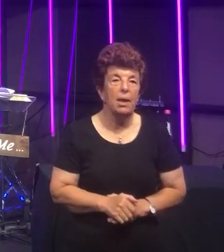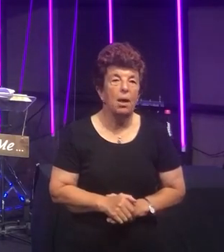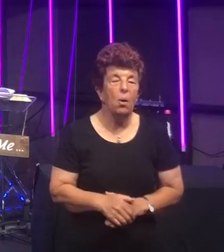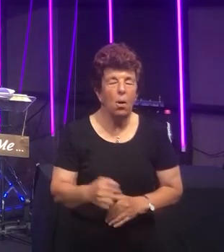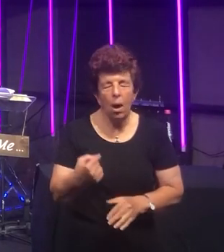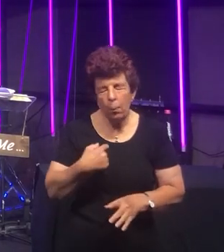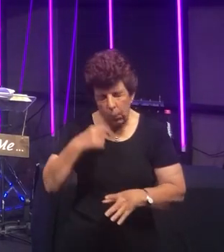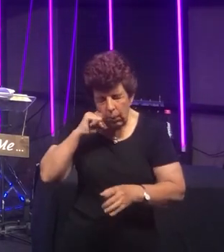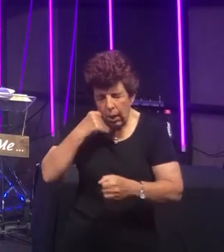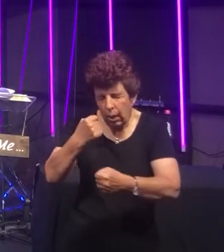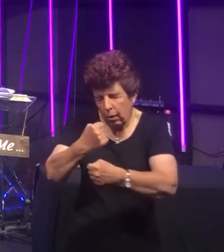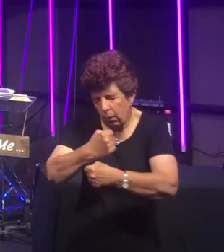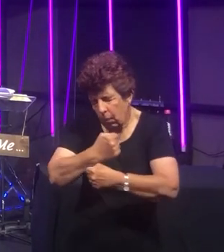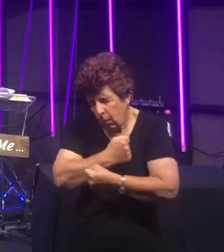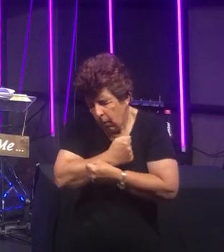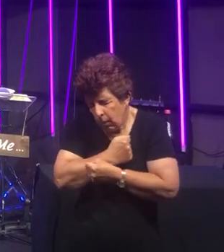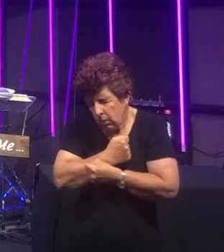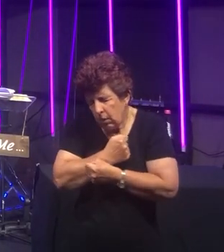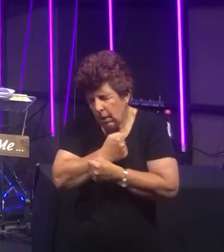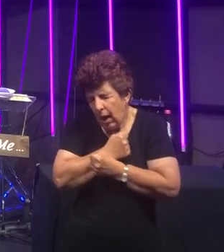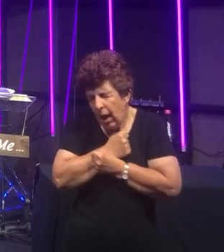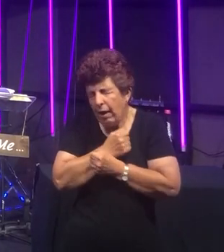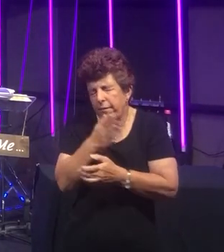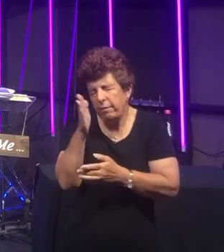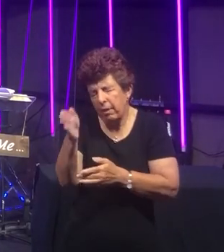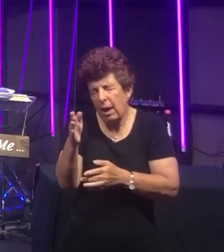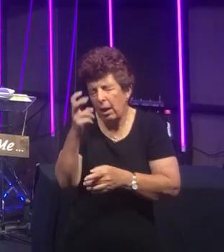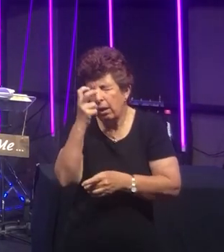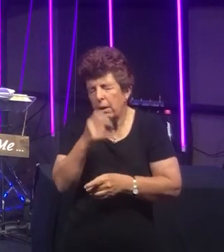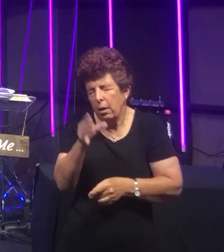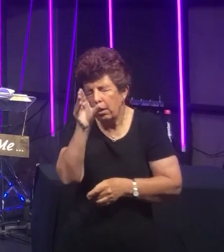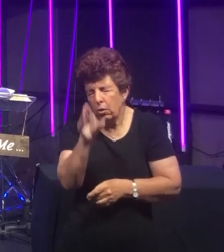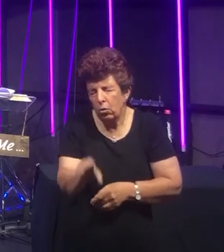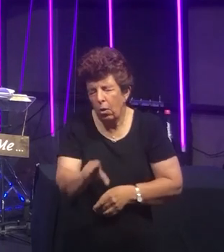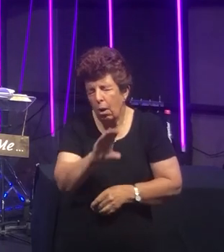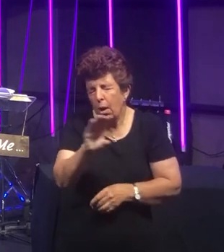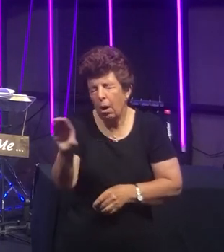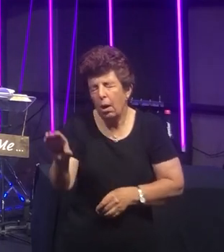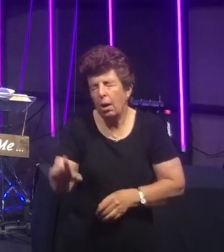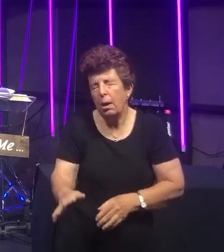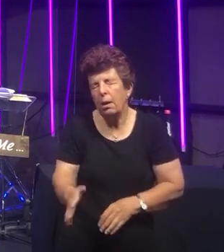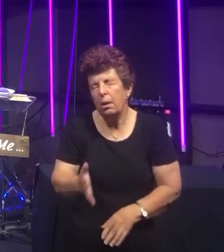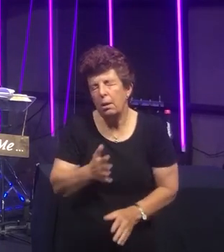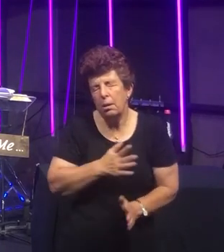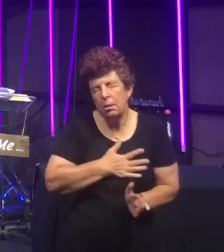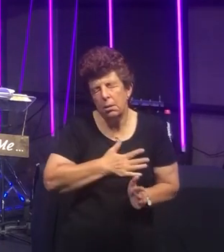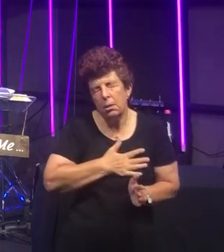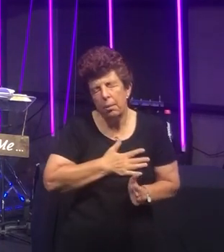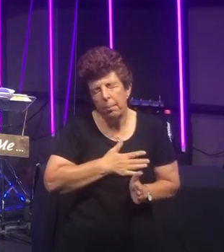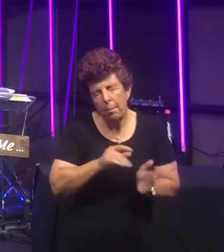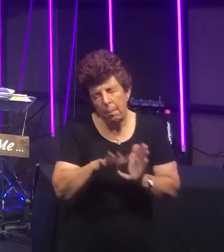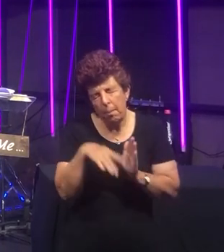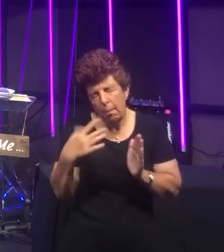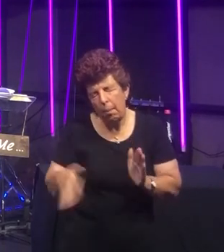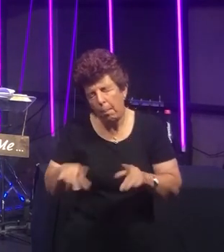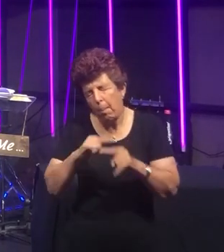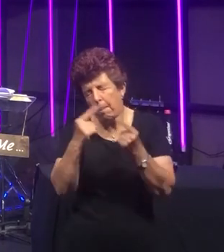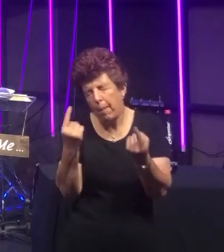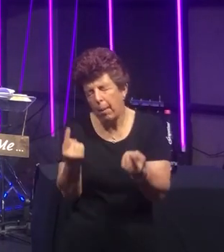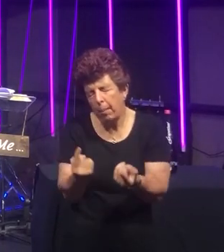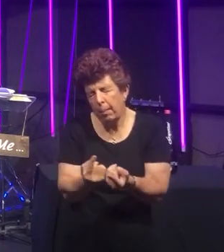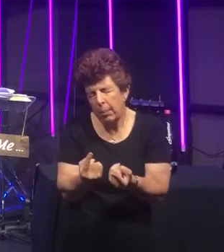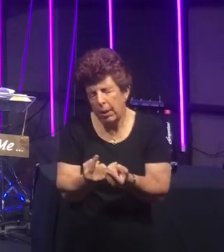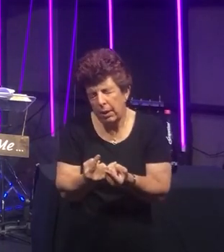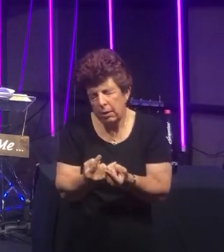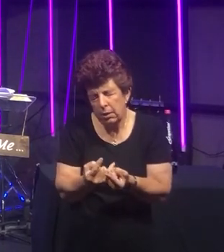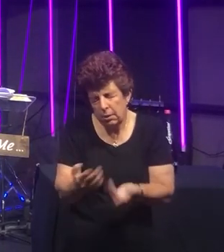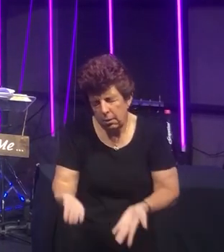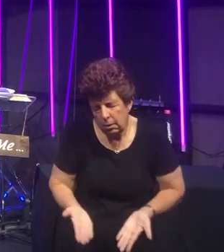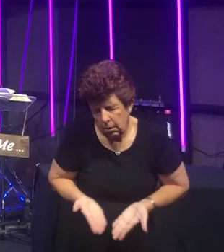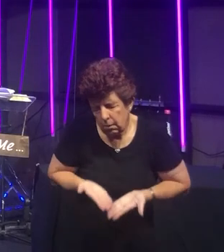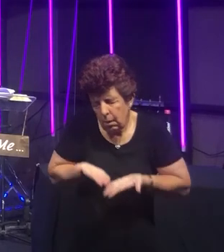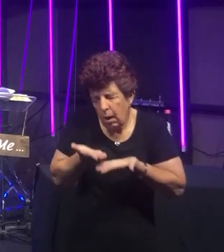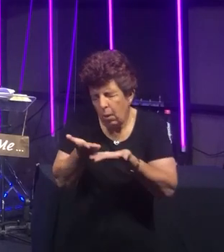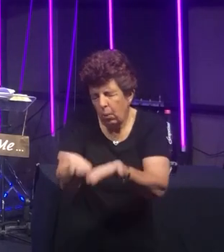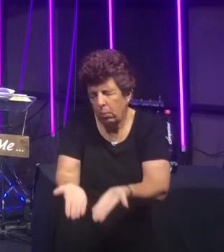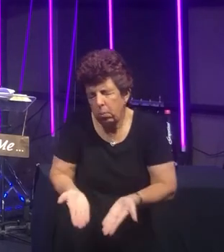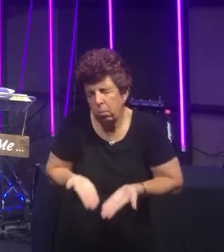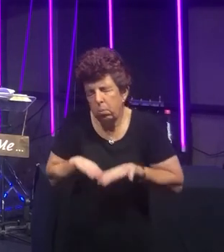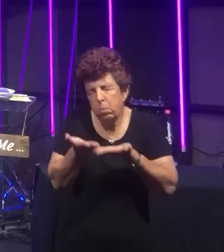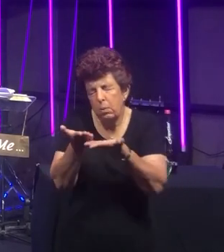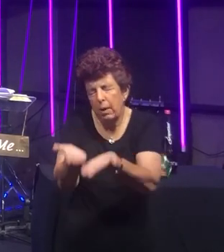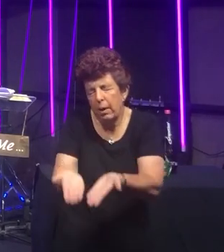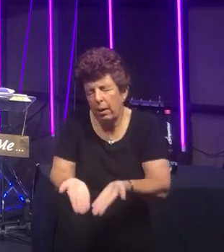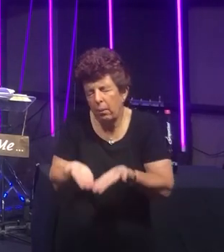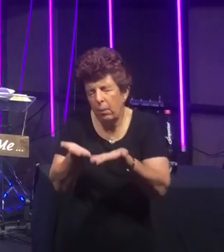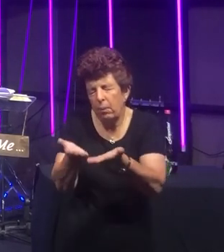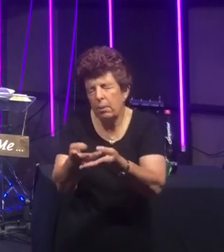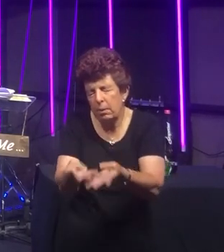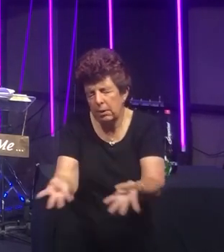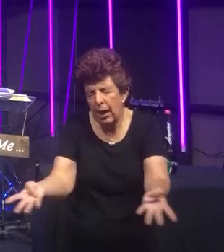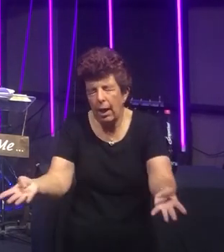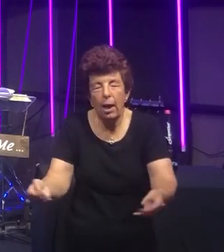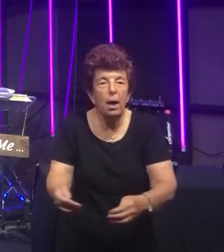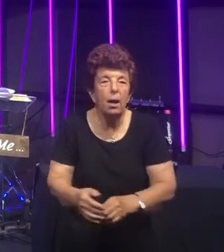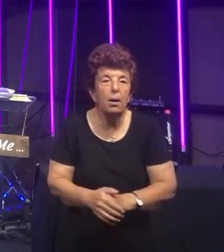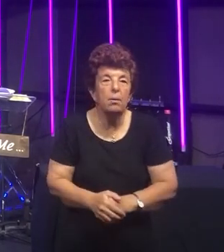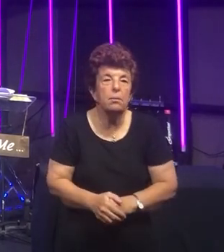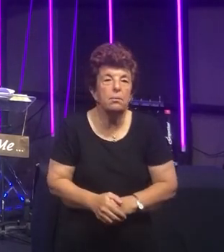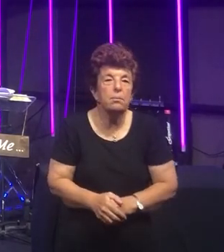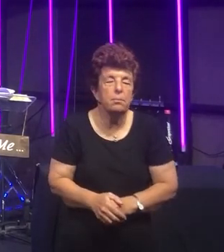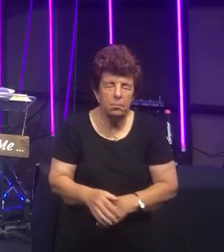So I'll cherish the old rugged cross Till my trophies at last I lay down